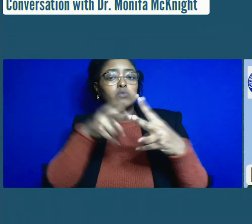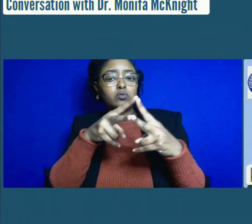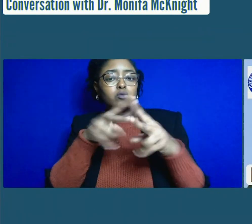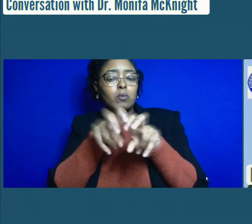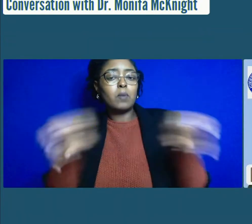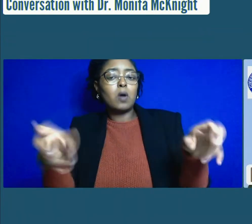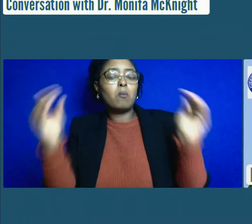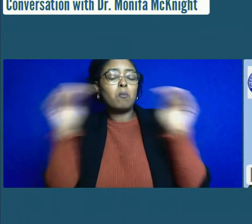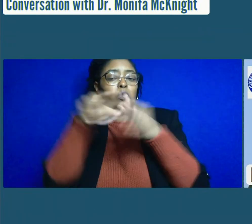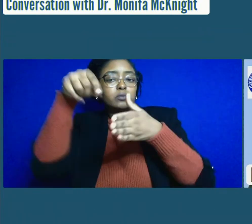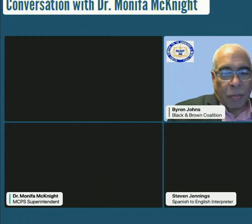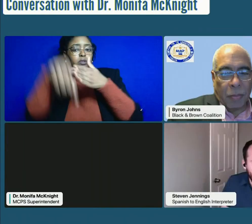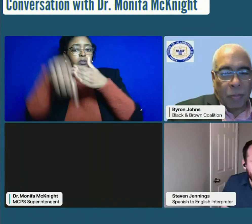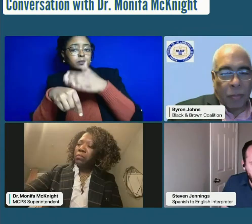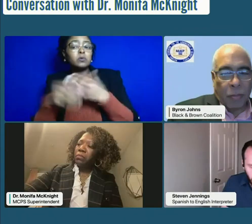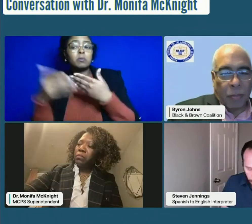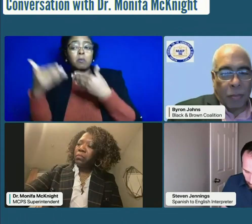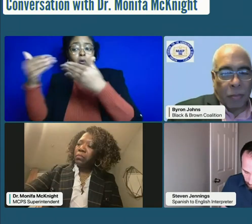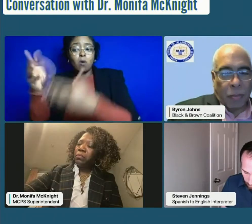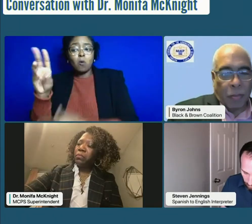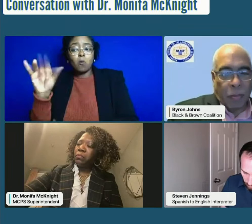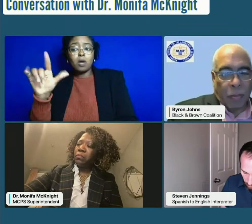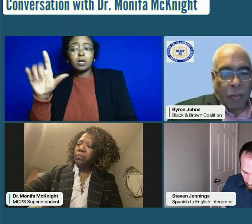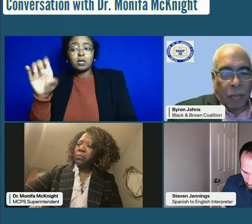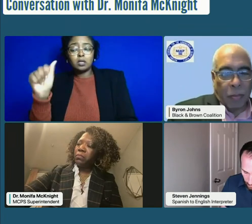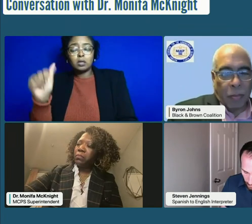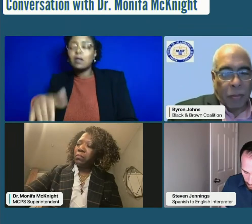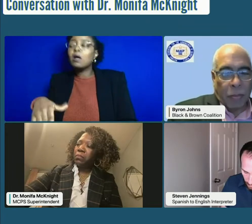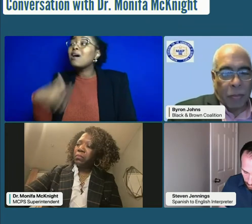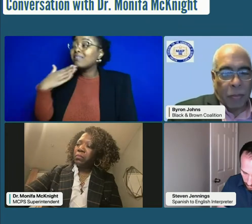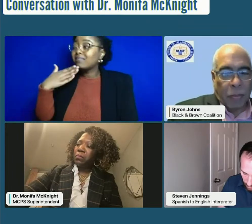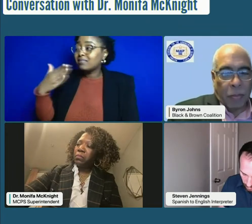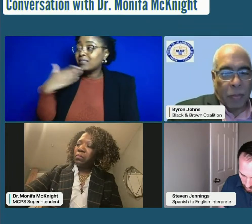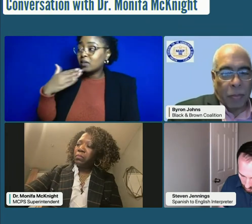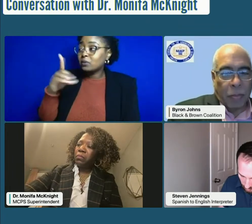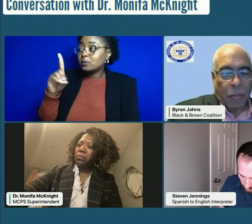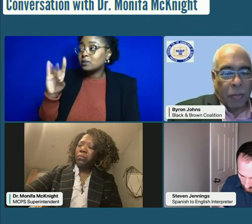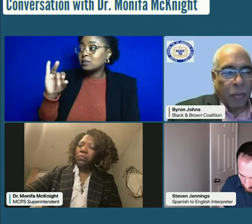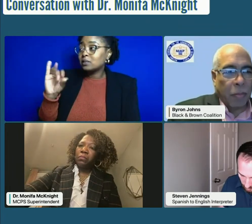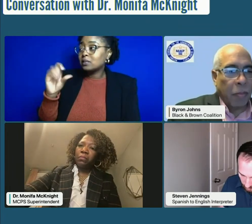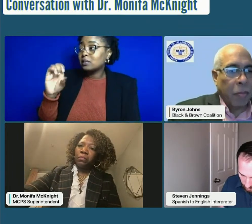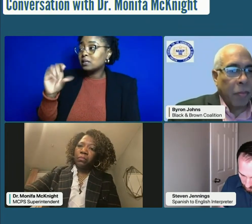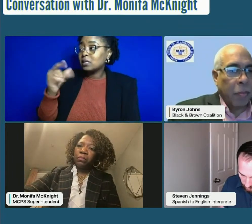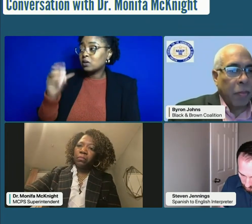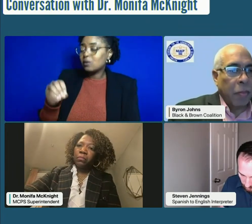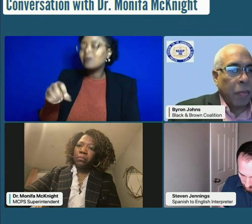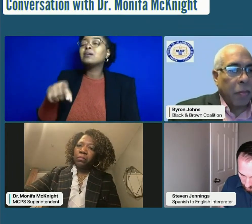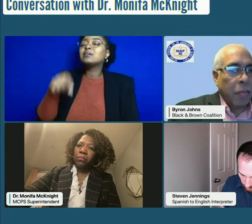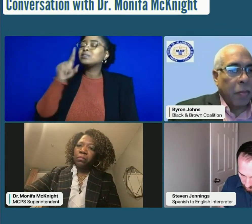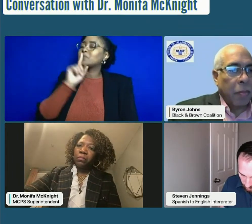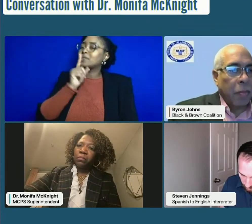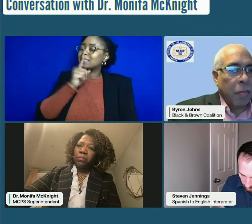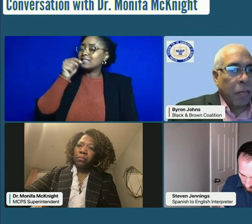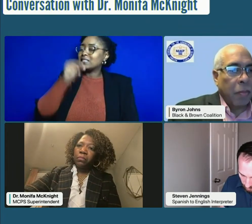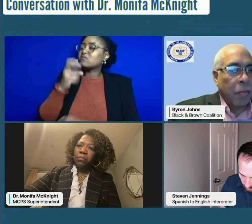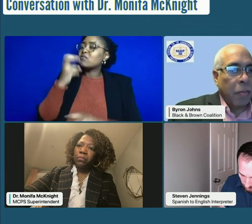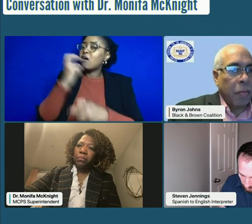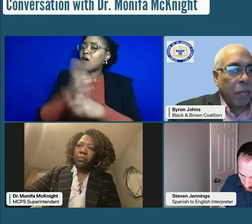Okay, Malia. Thanks, Diego. So